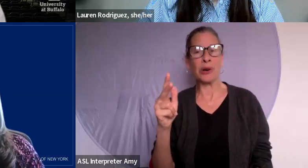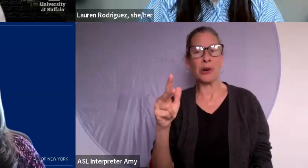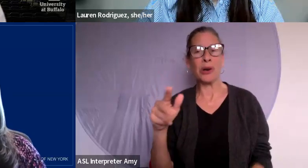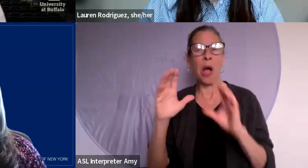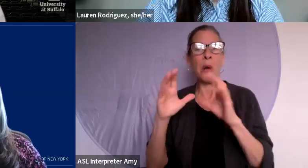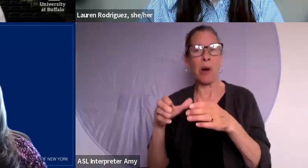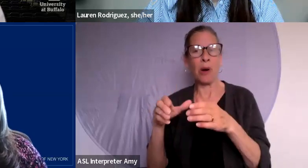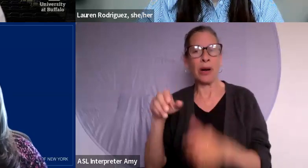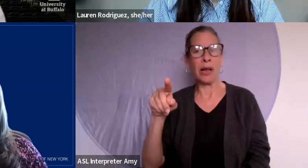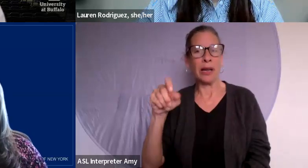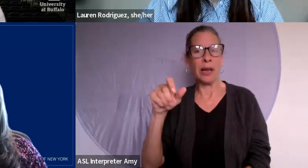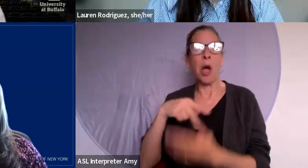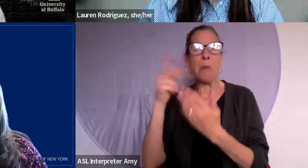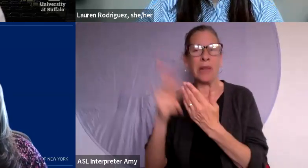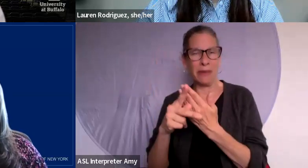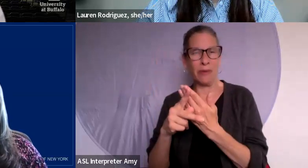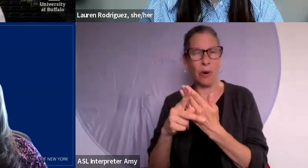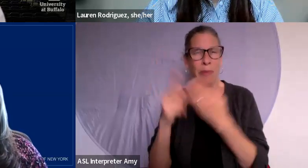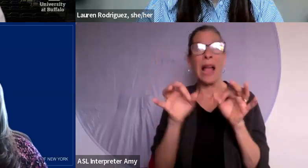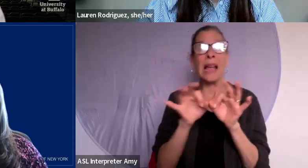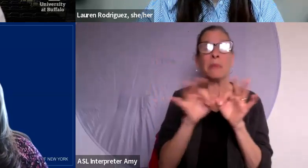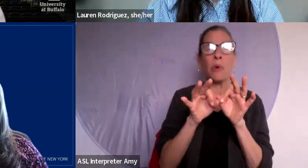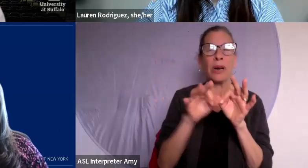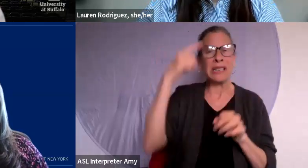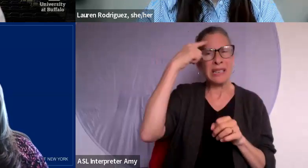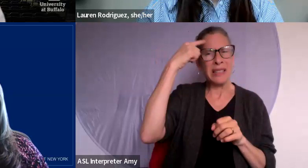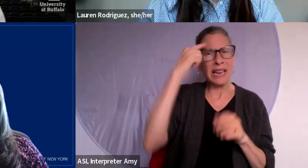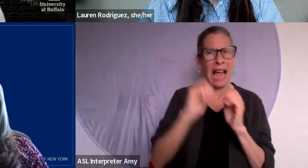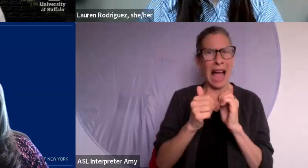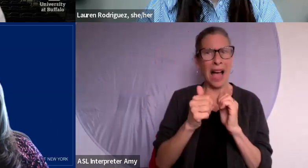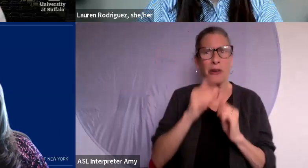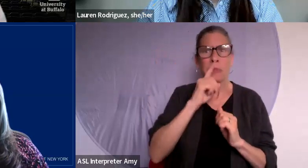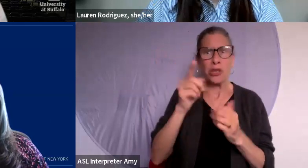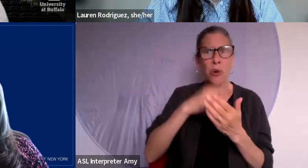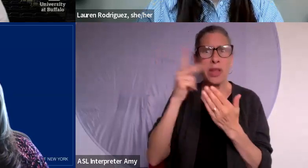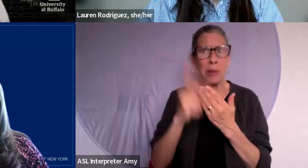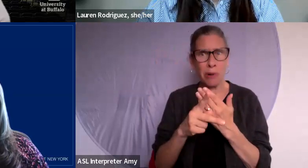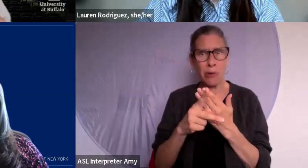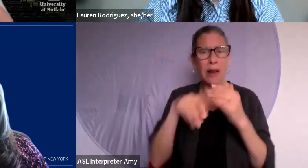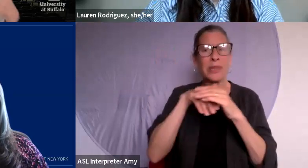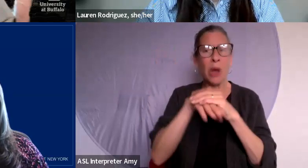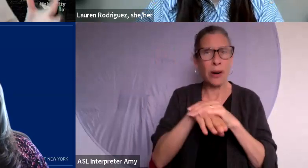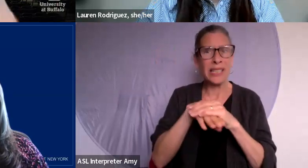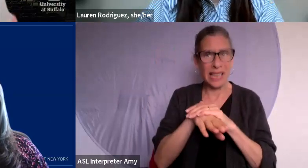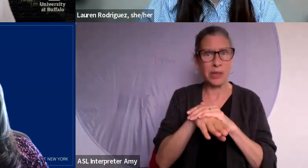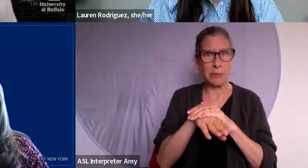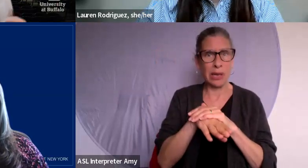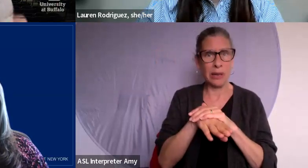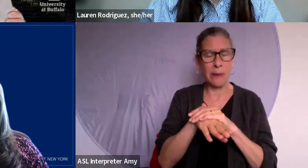really important to think about how do we make sure that those platforms are accessible. And it kind of gets into why, when I